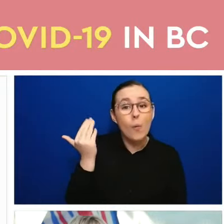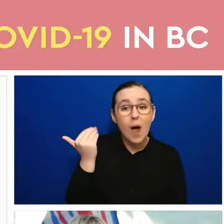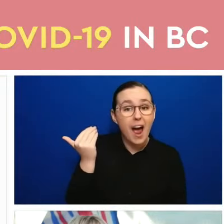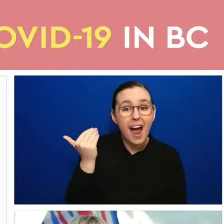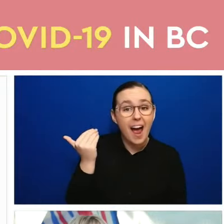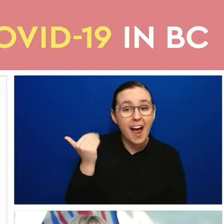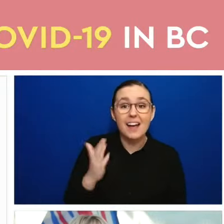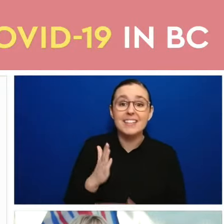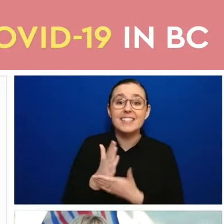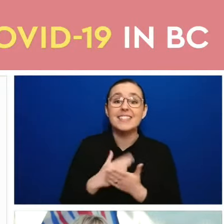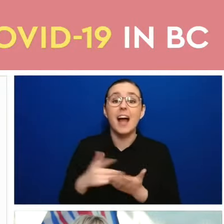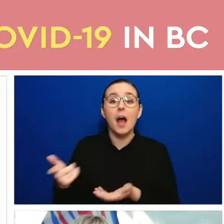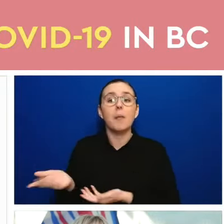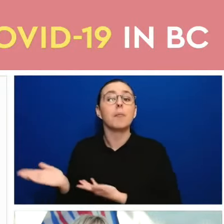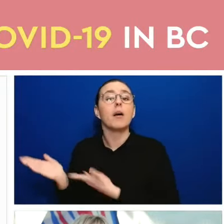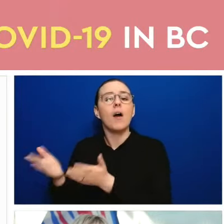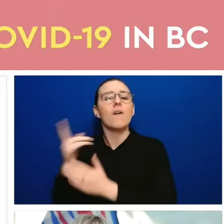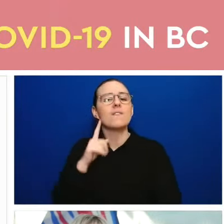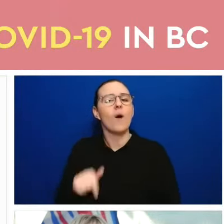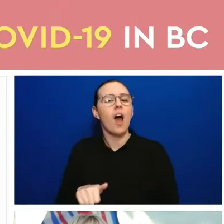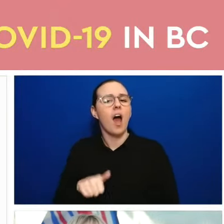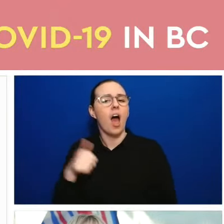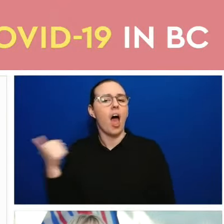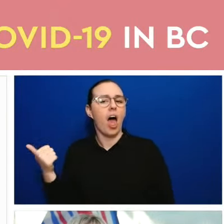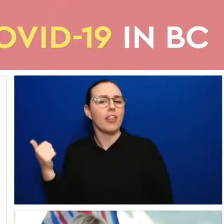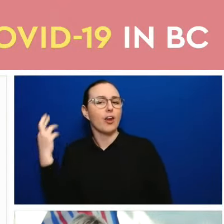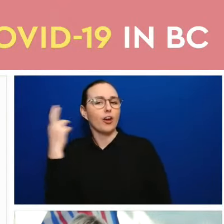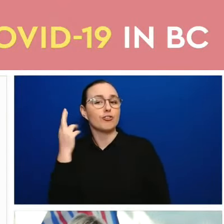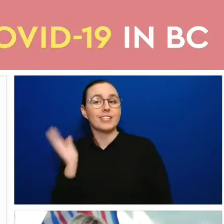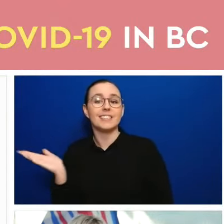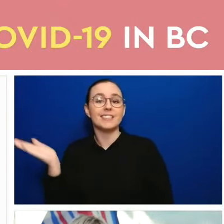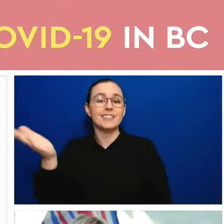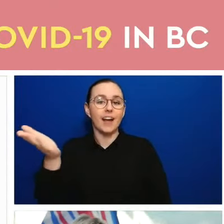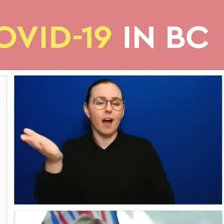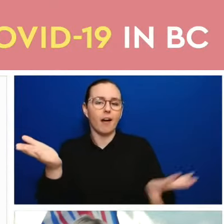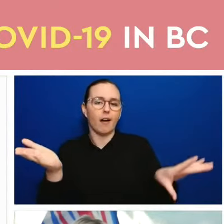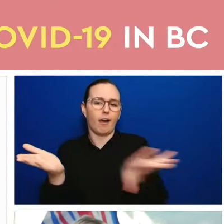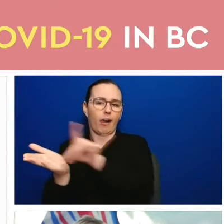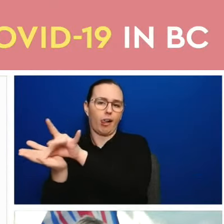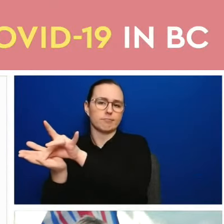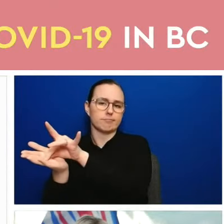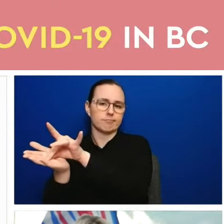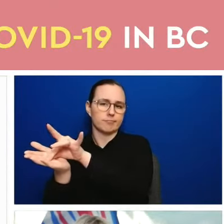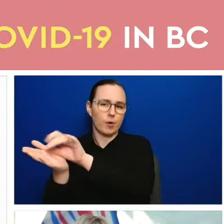proportion of people in hospital, now I have that data